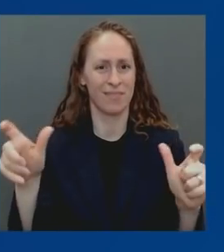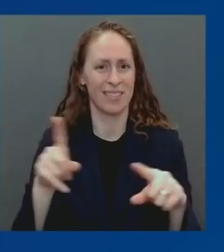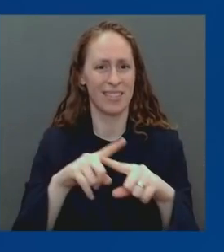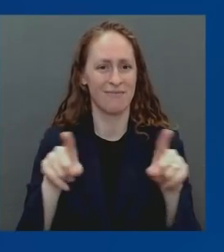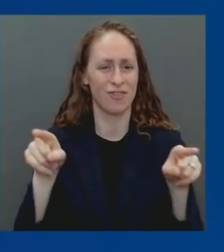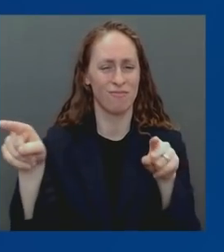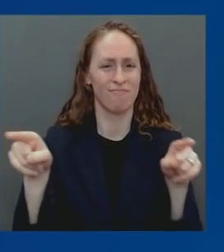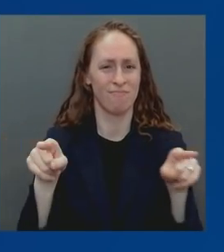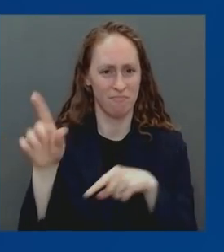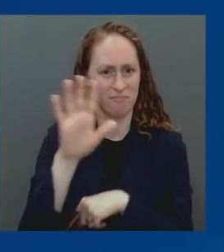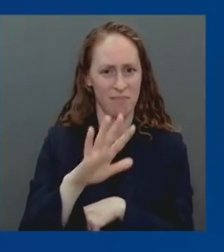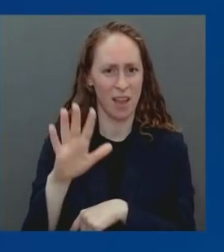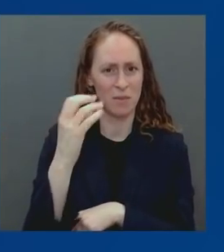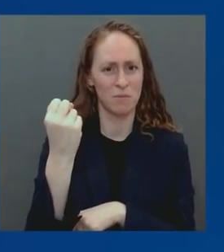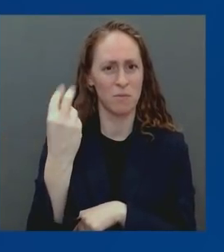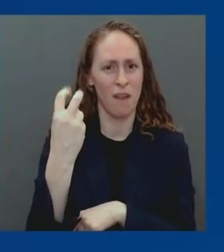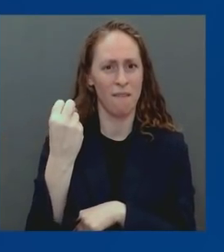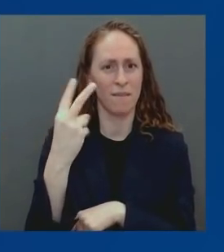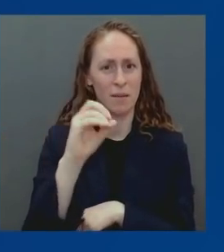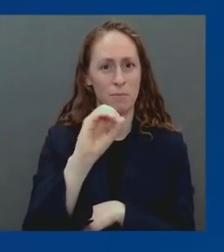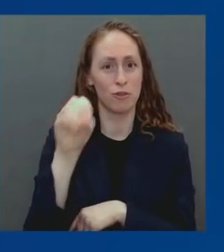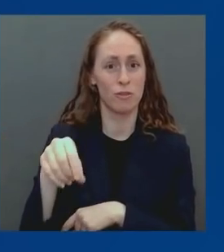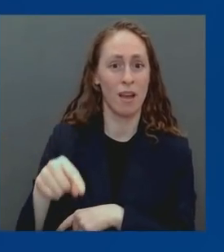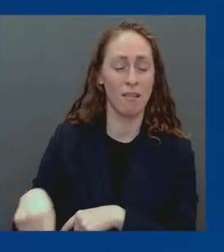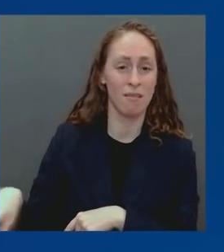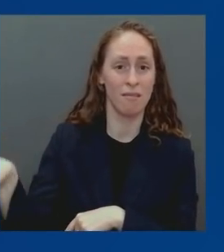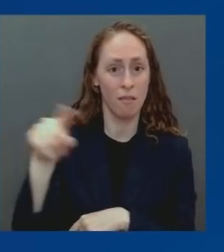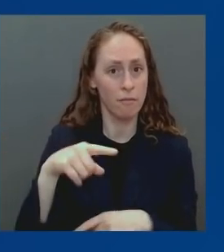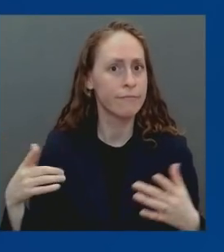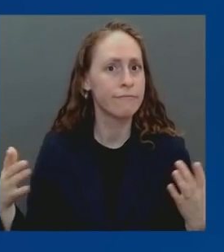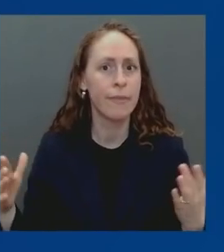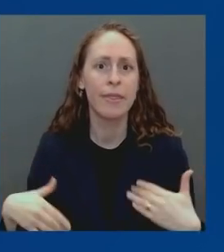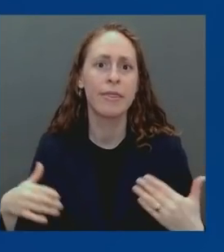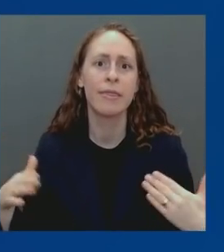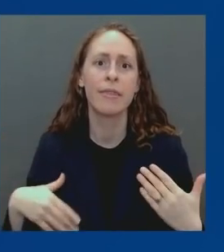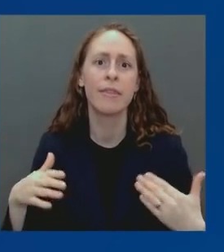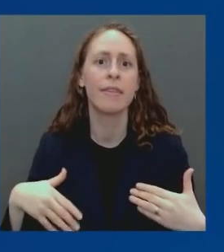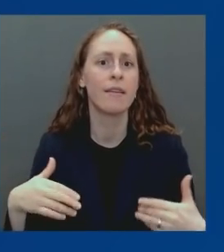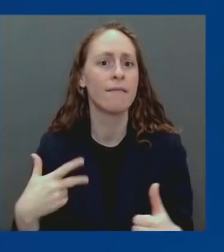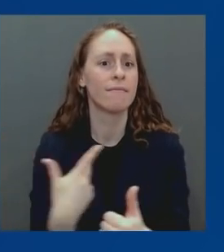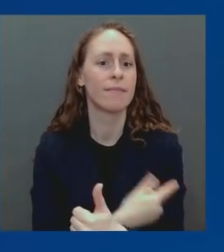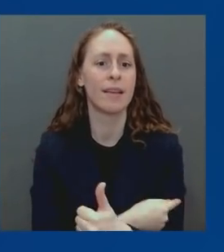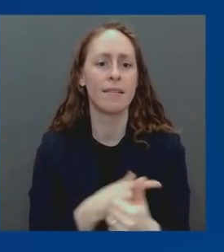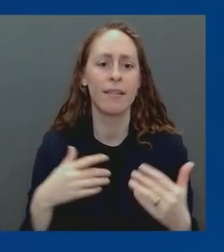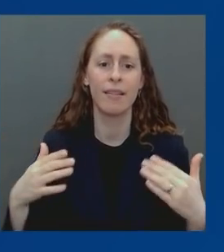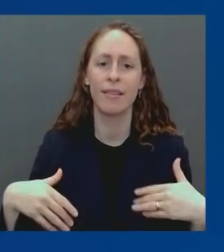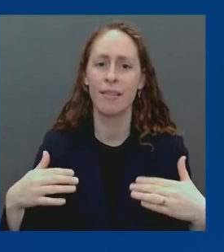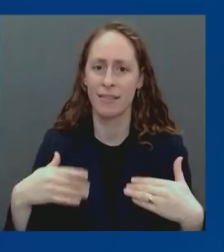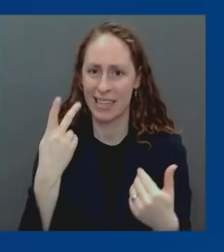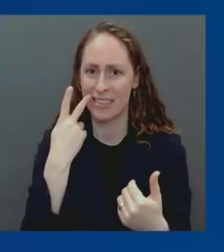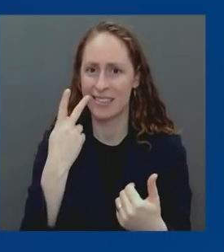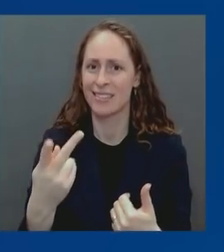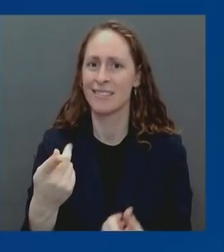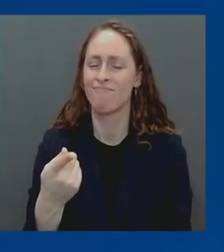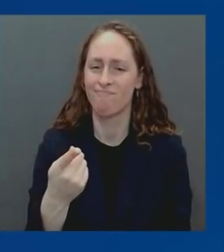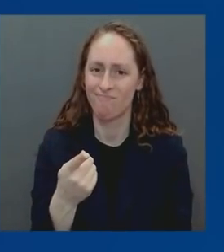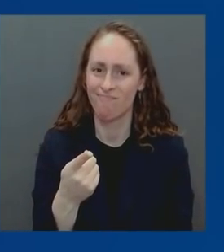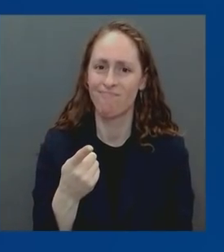But when we look at those over the age of 65 who are in the hospital for COVID-19, 54 percent are unvaccinated.